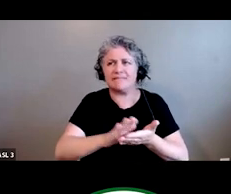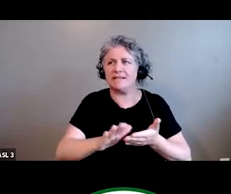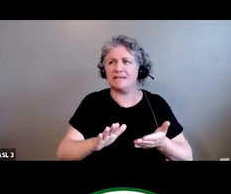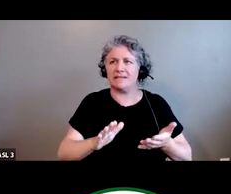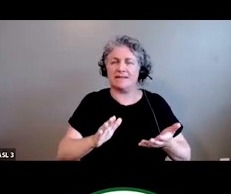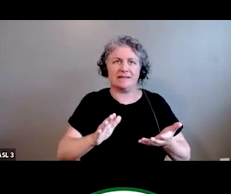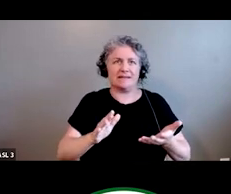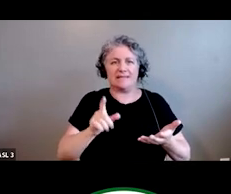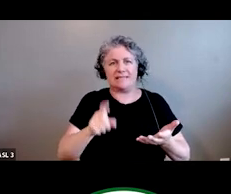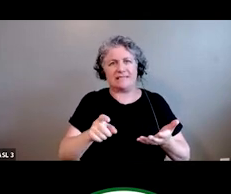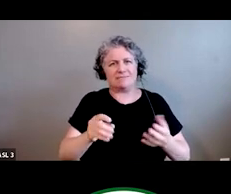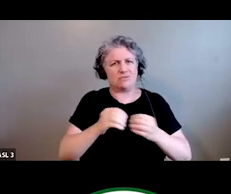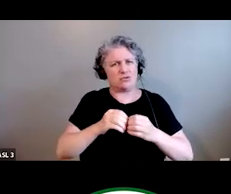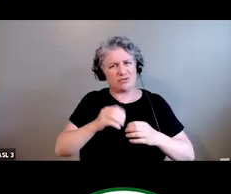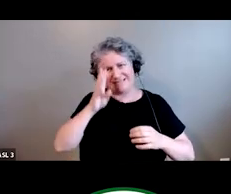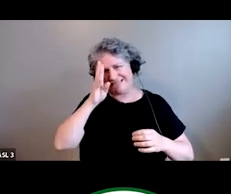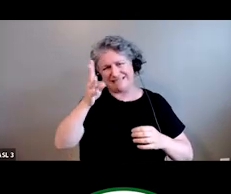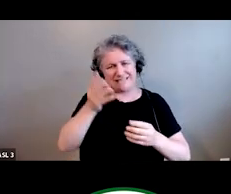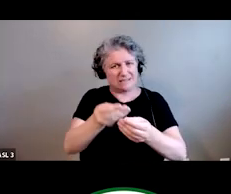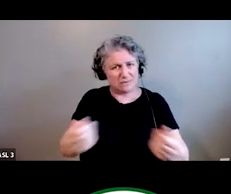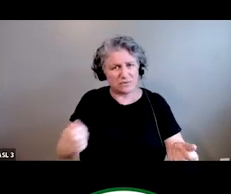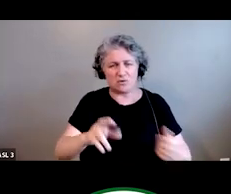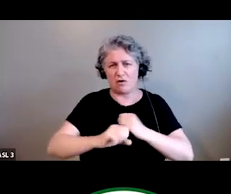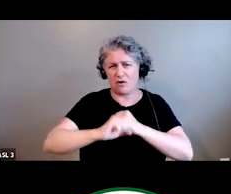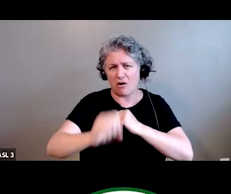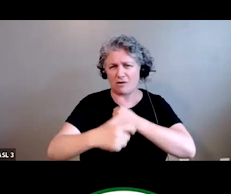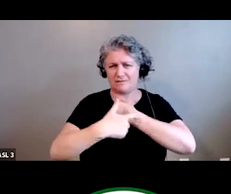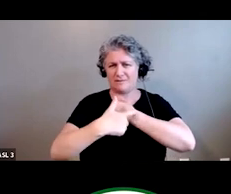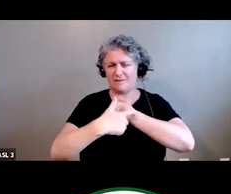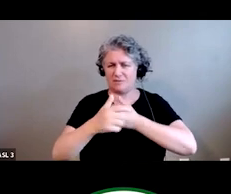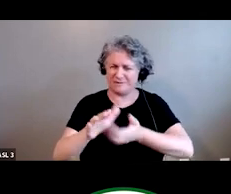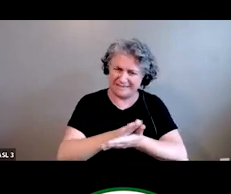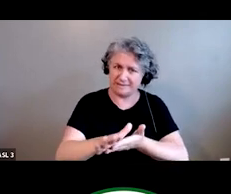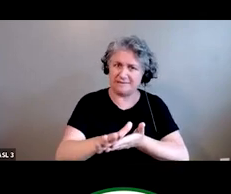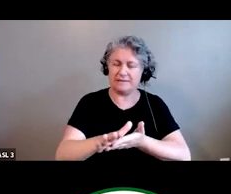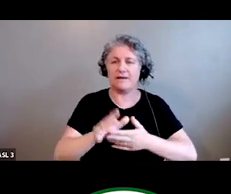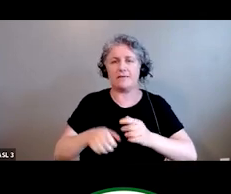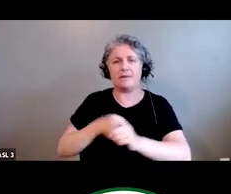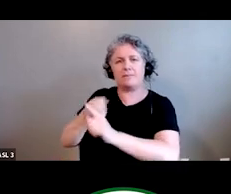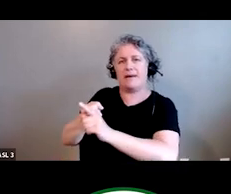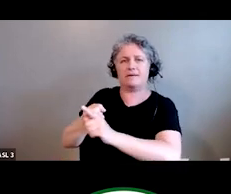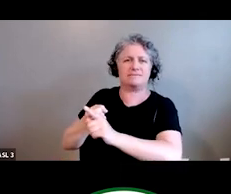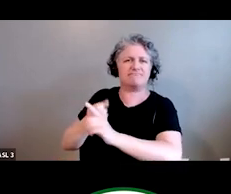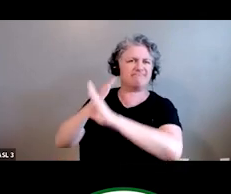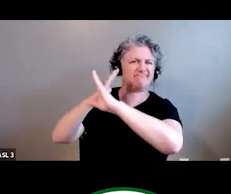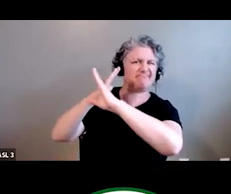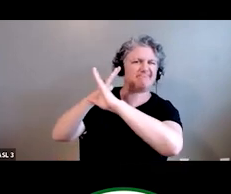Where, you know, we see the bulk of it is cleaned up and the trails reopened, but there might be big puddles.